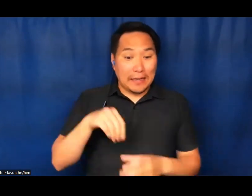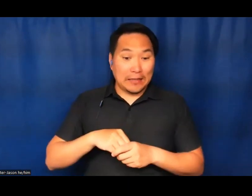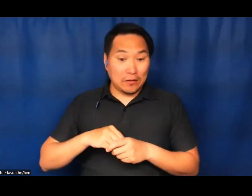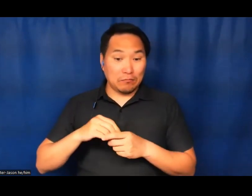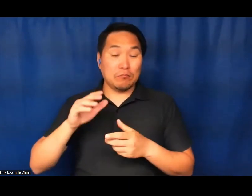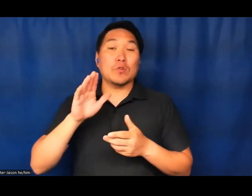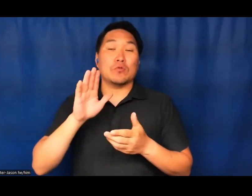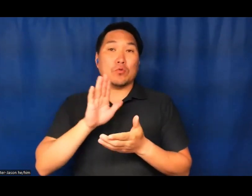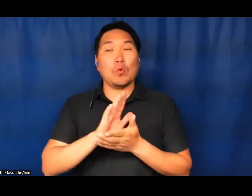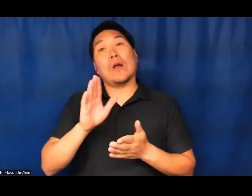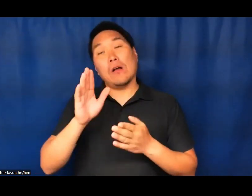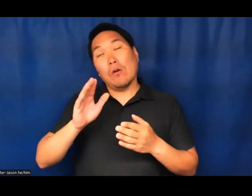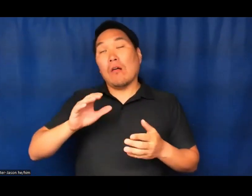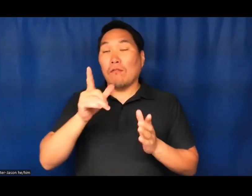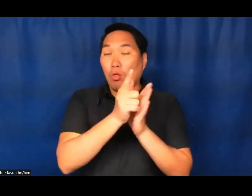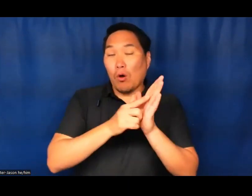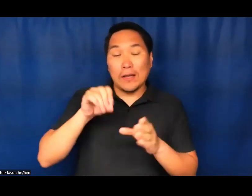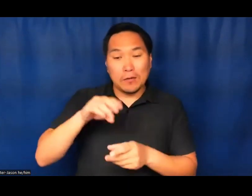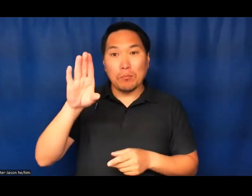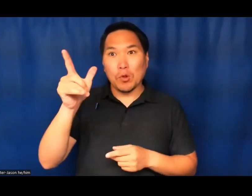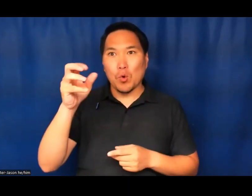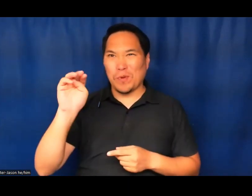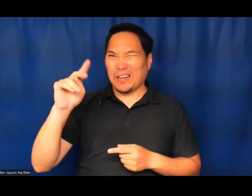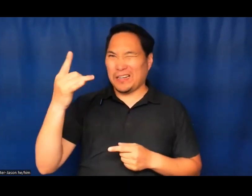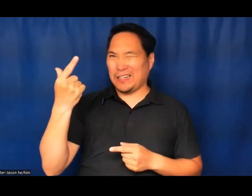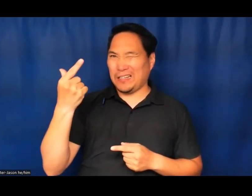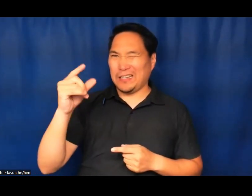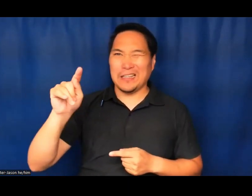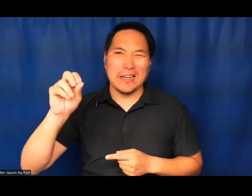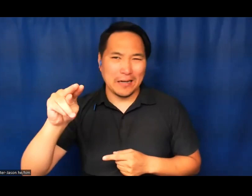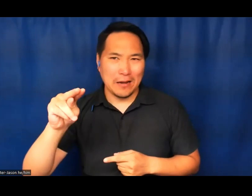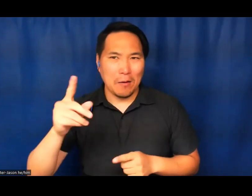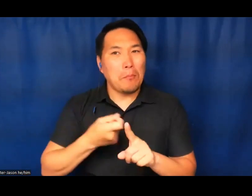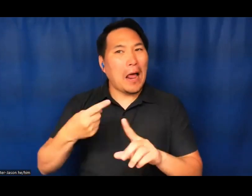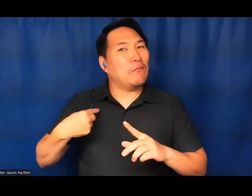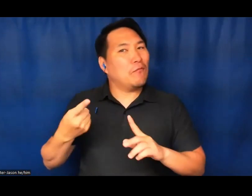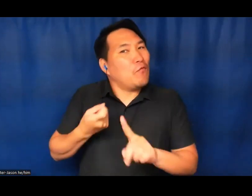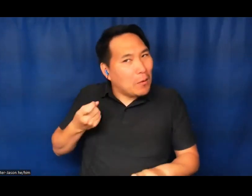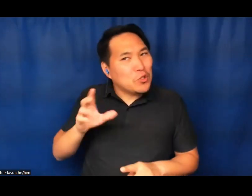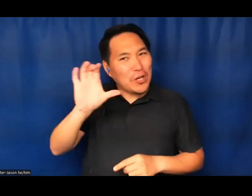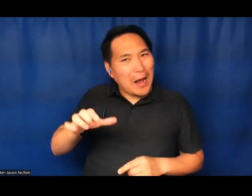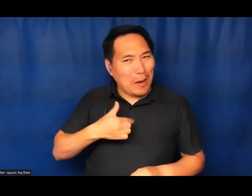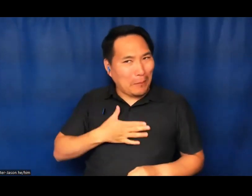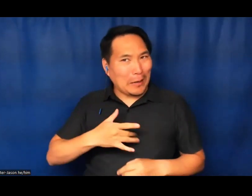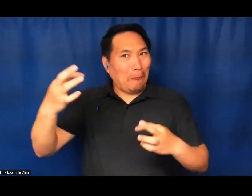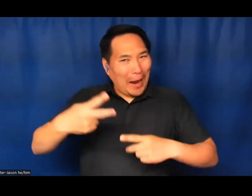kind enough to have me back and I'm originally from Chicago, so I'm happy to be here.Let me tell you in a moment.